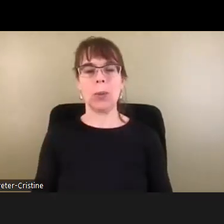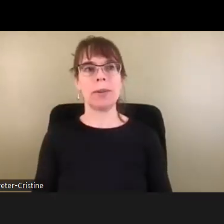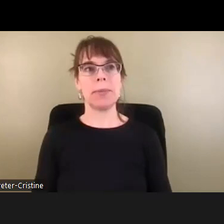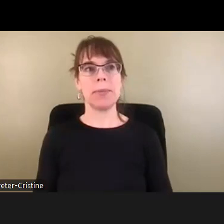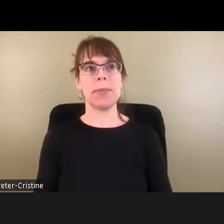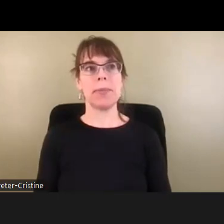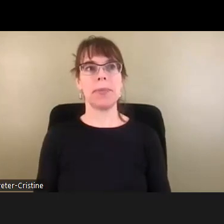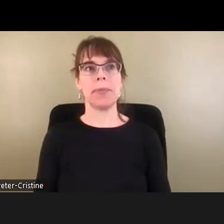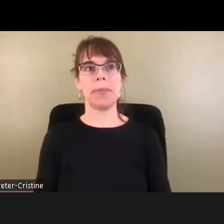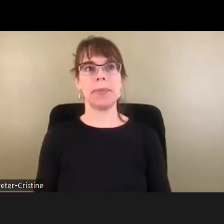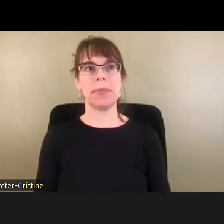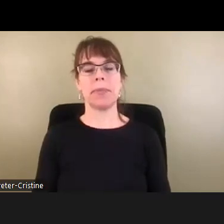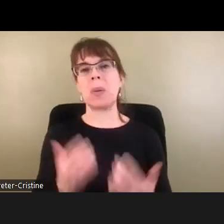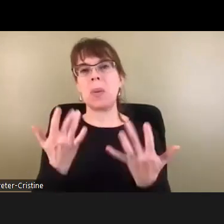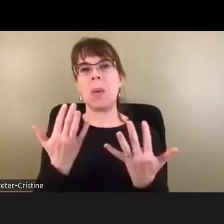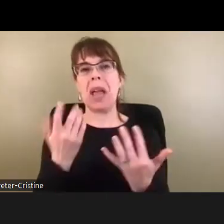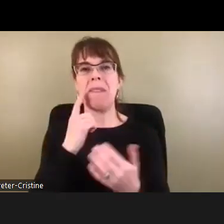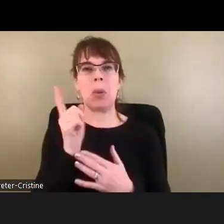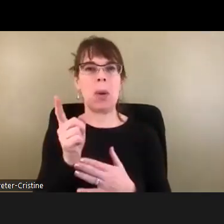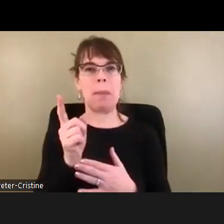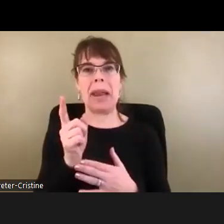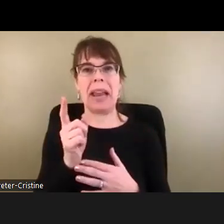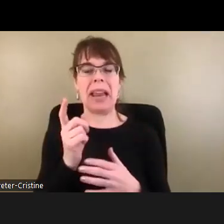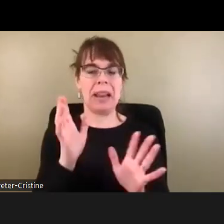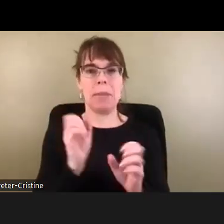We're gonna wait just another minute see if I'm letting in some other folks.